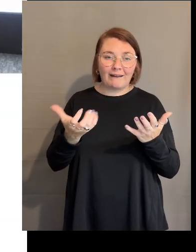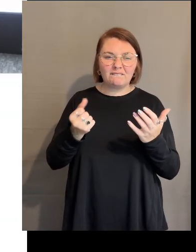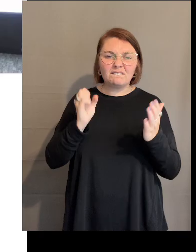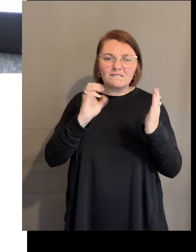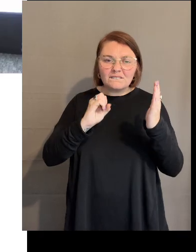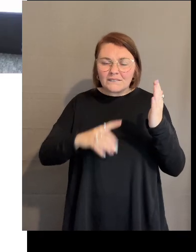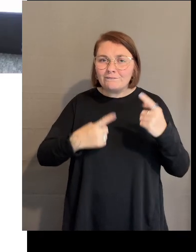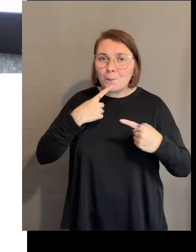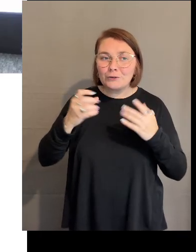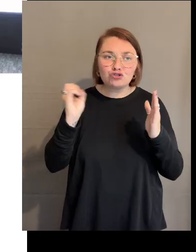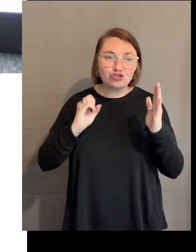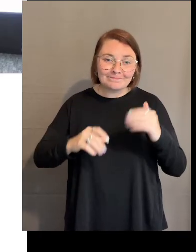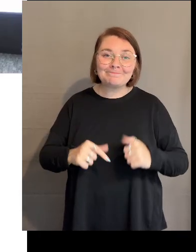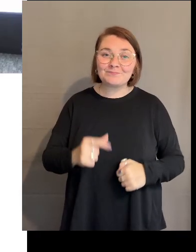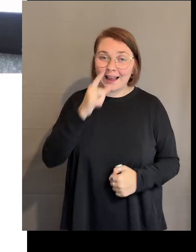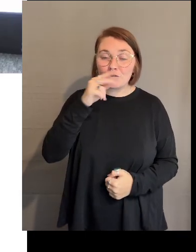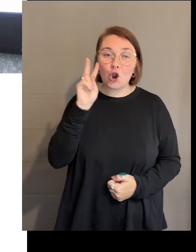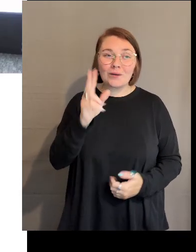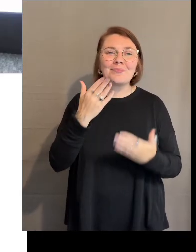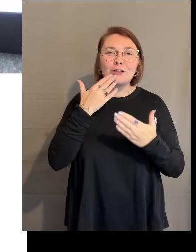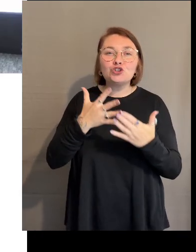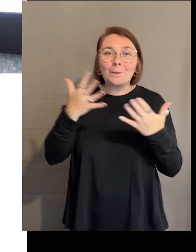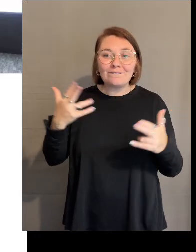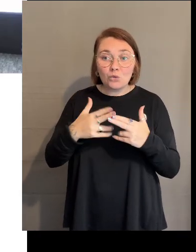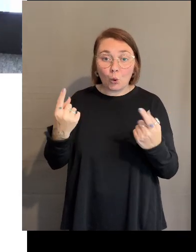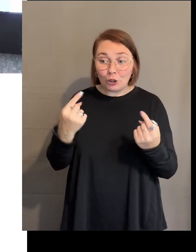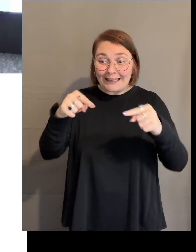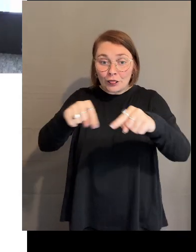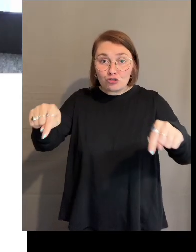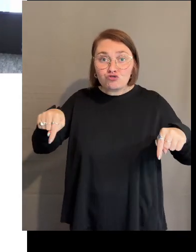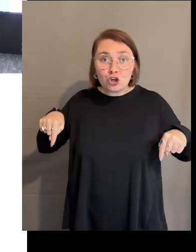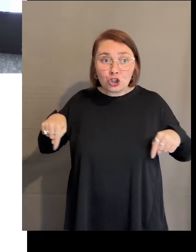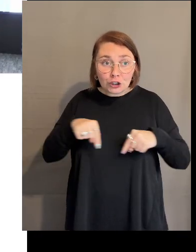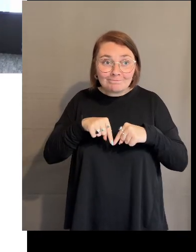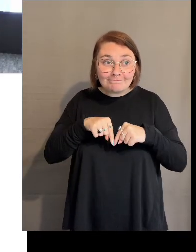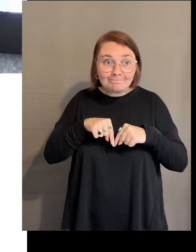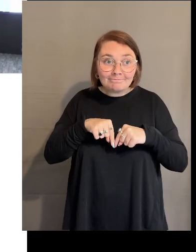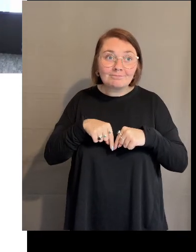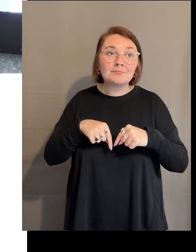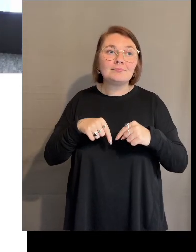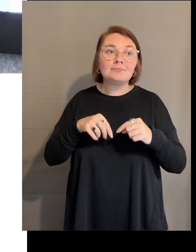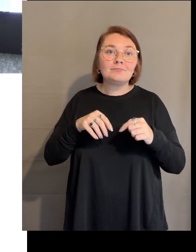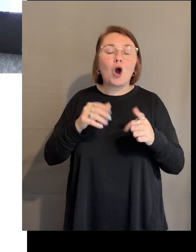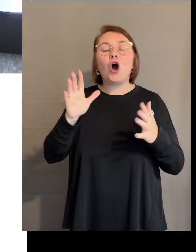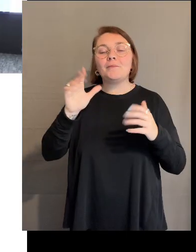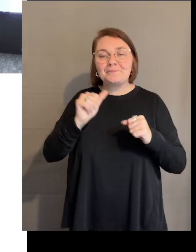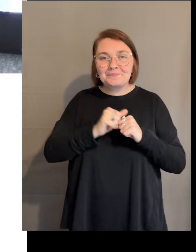But yeah, thanks so much, and for those people in the room, so… One other thing?